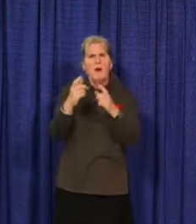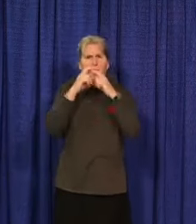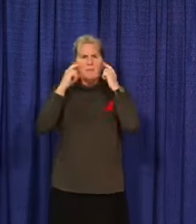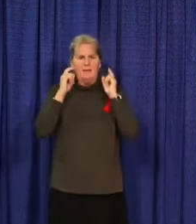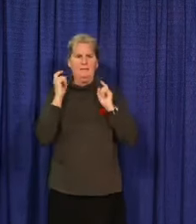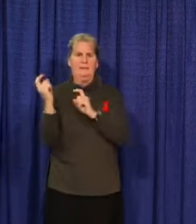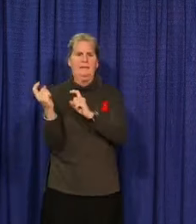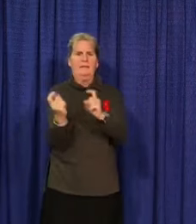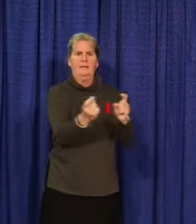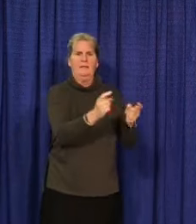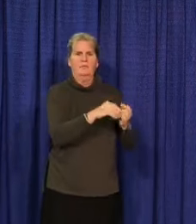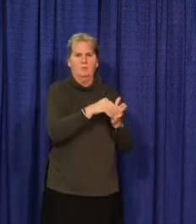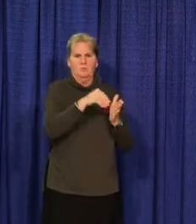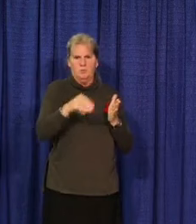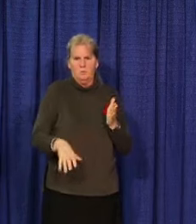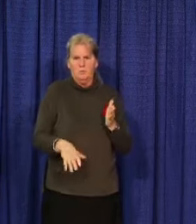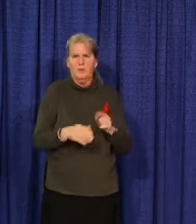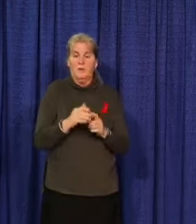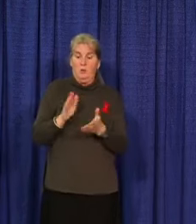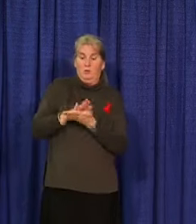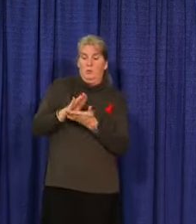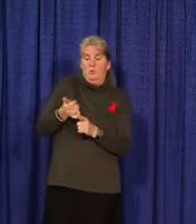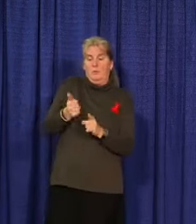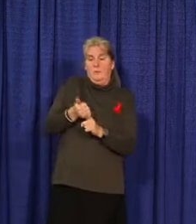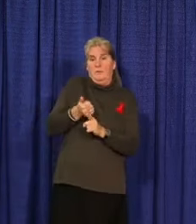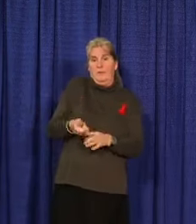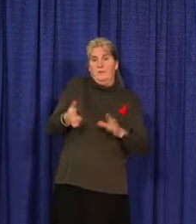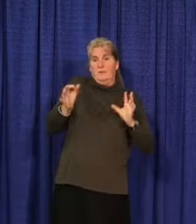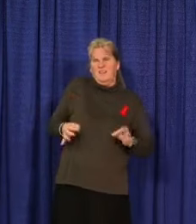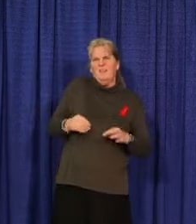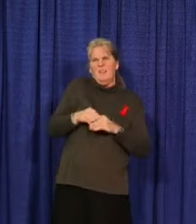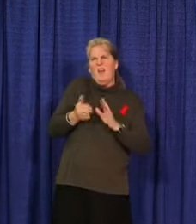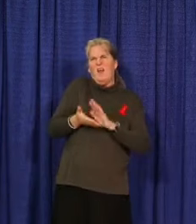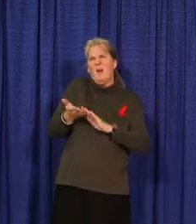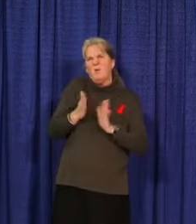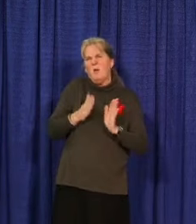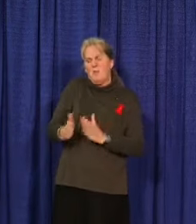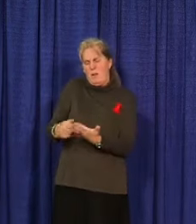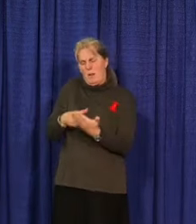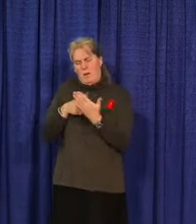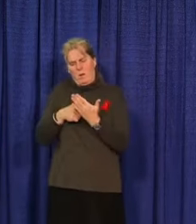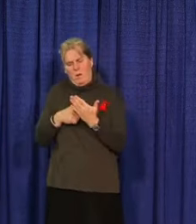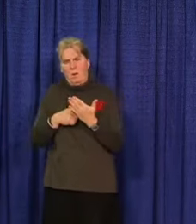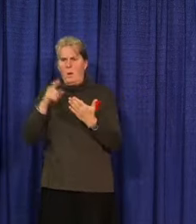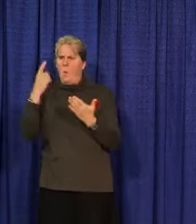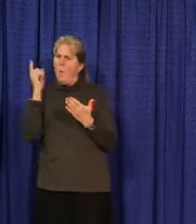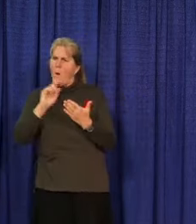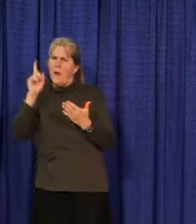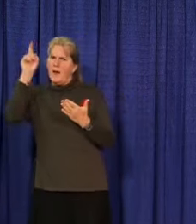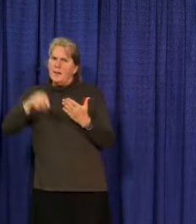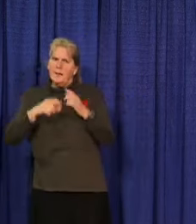masks to all students and schools will be deciding in their operational plans where